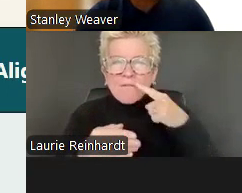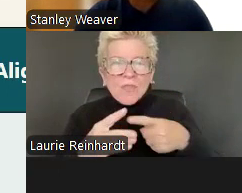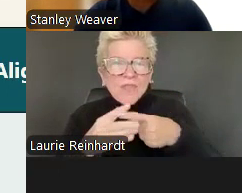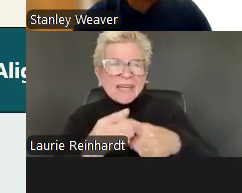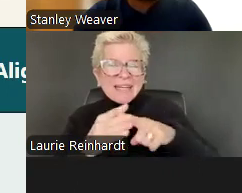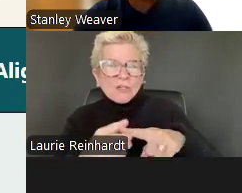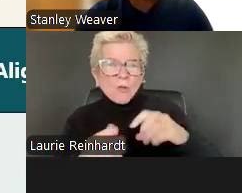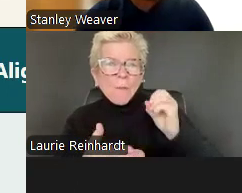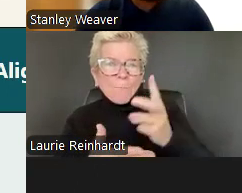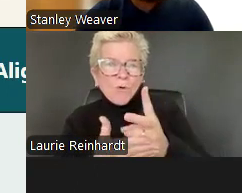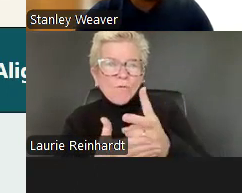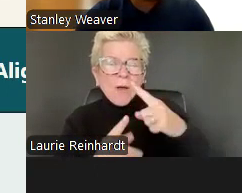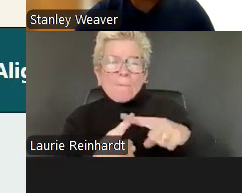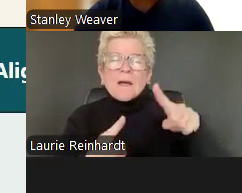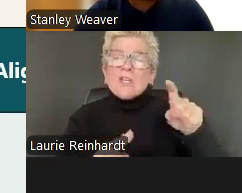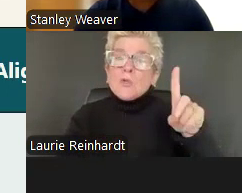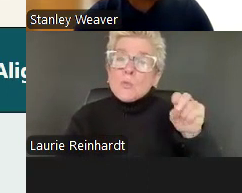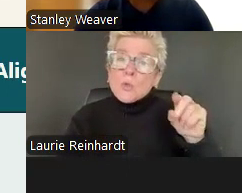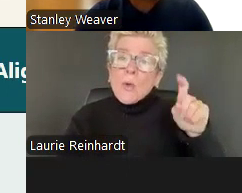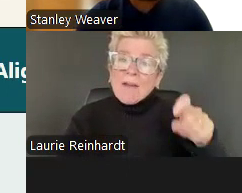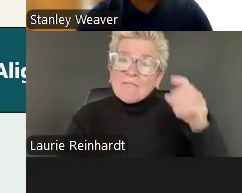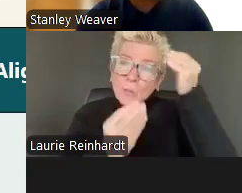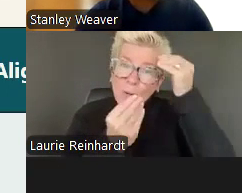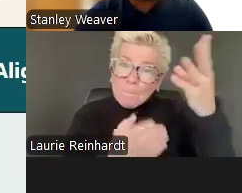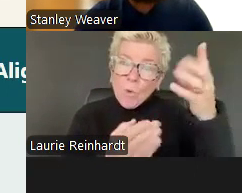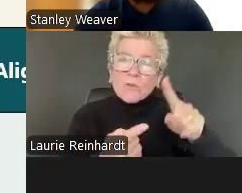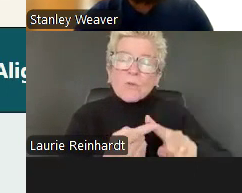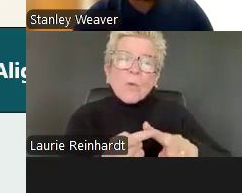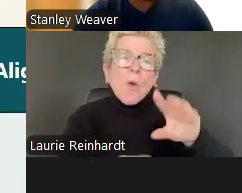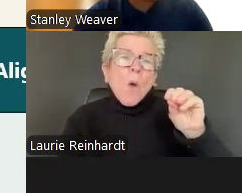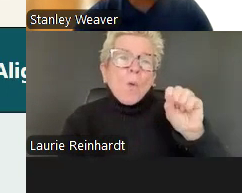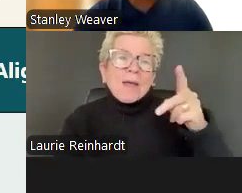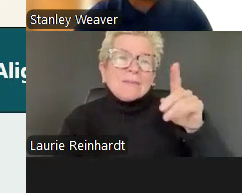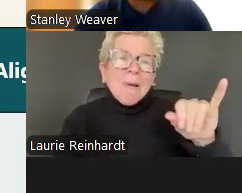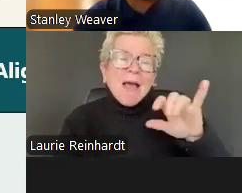but you do have to report to OSI that you are adopting an already approved